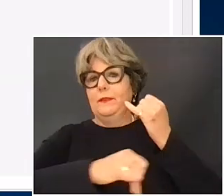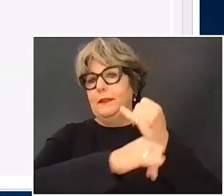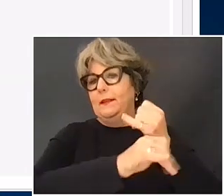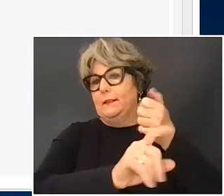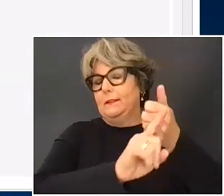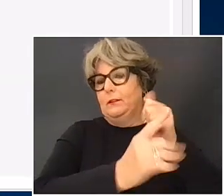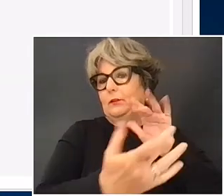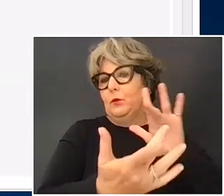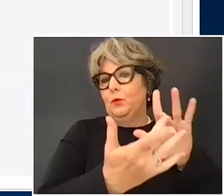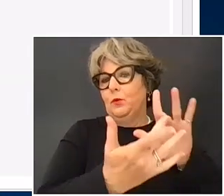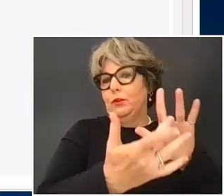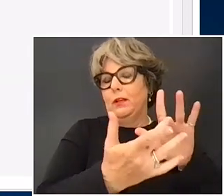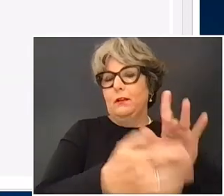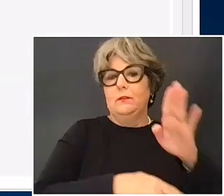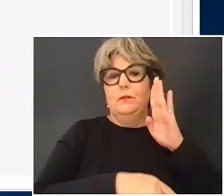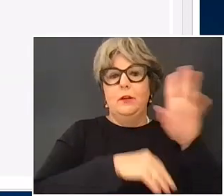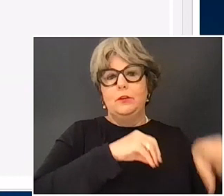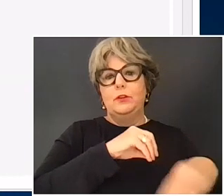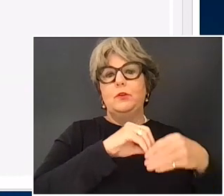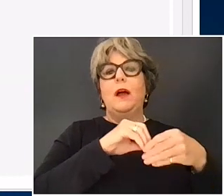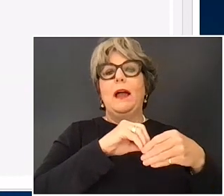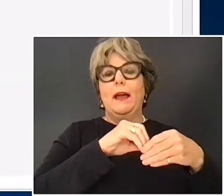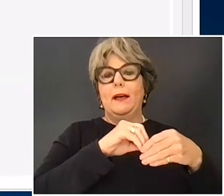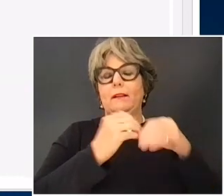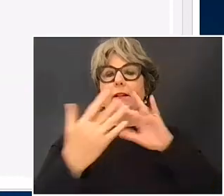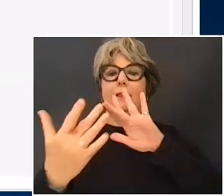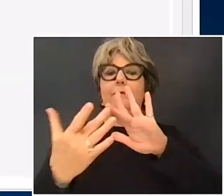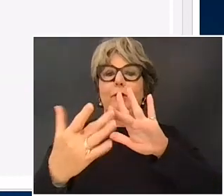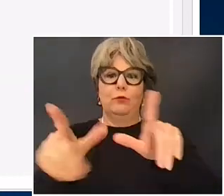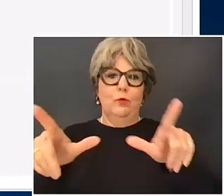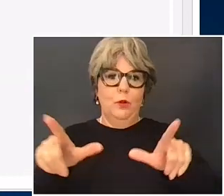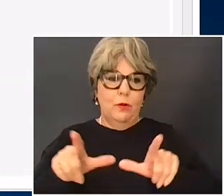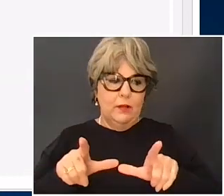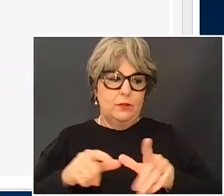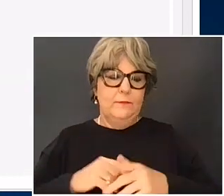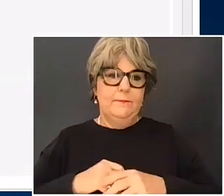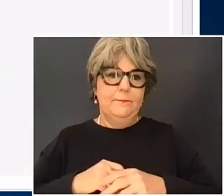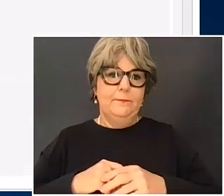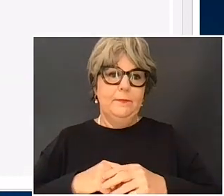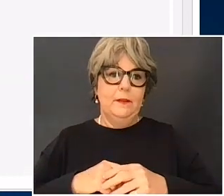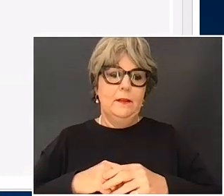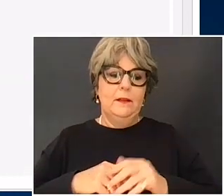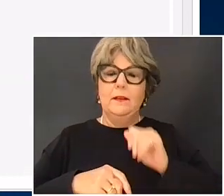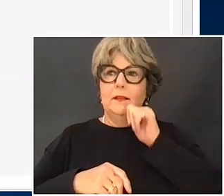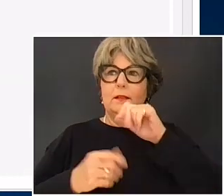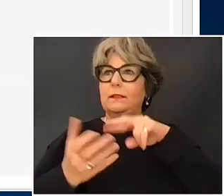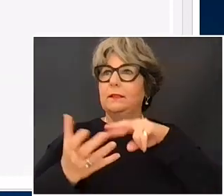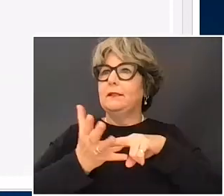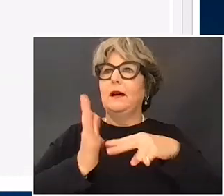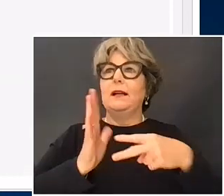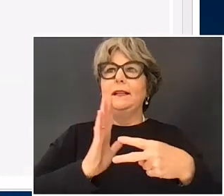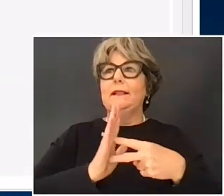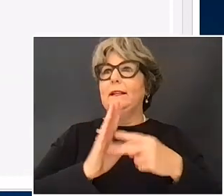us to add the virtual location. So this is really not intended to be more far-reaching.